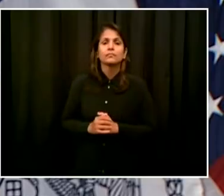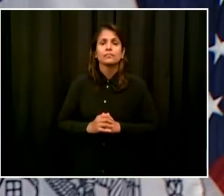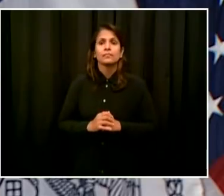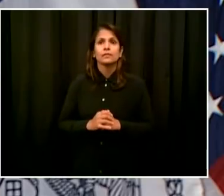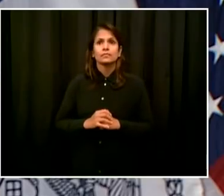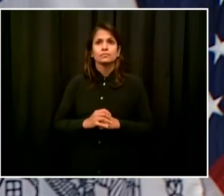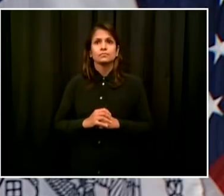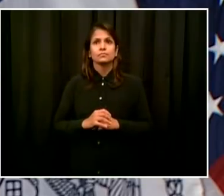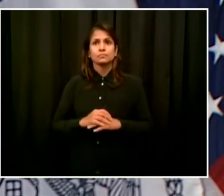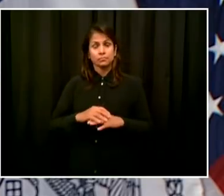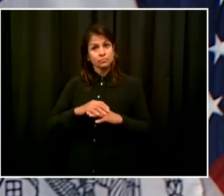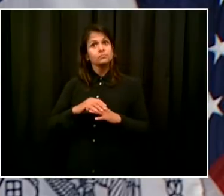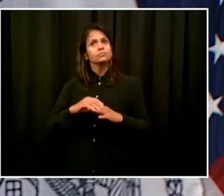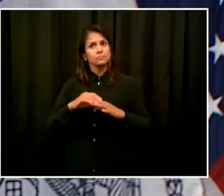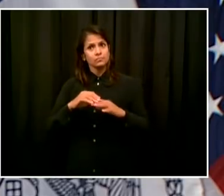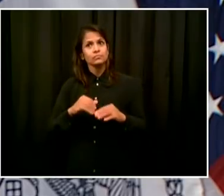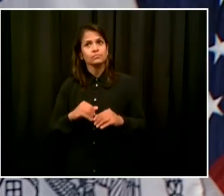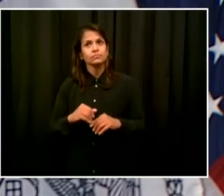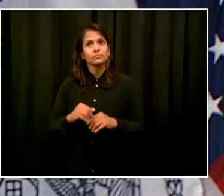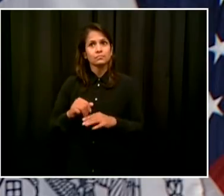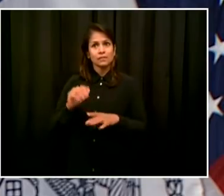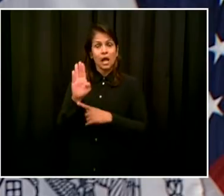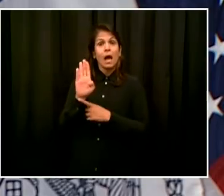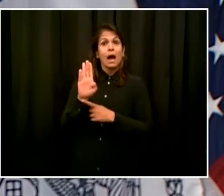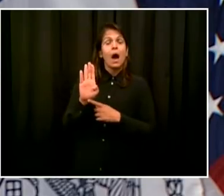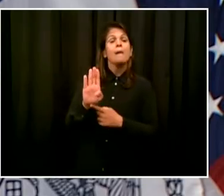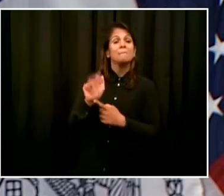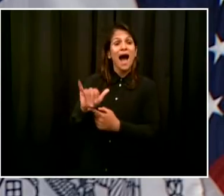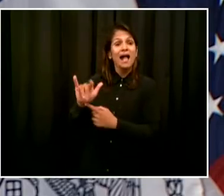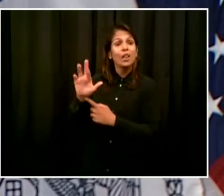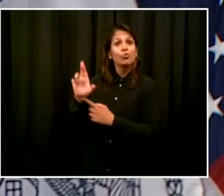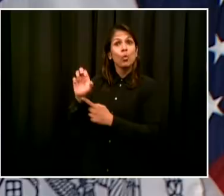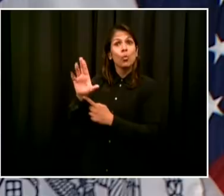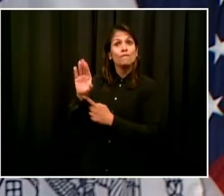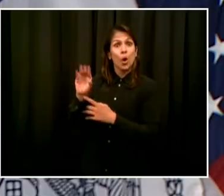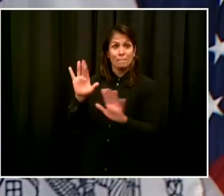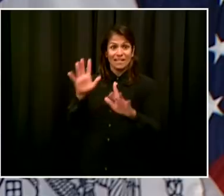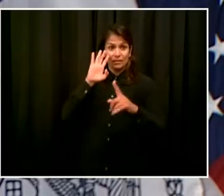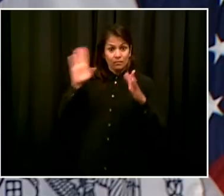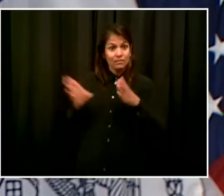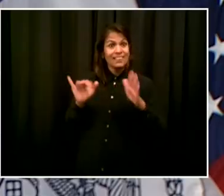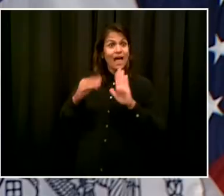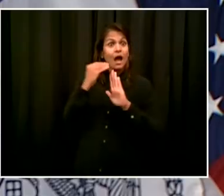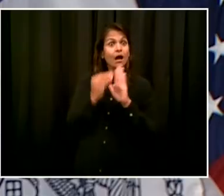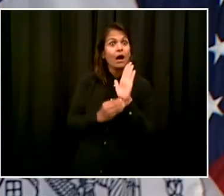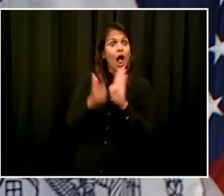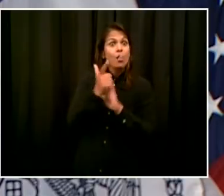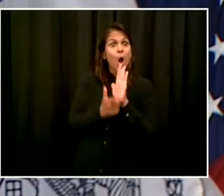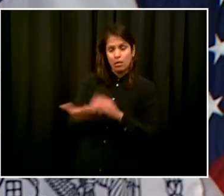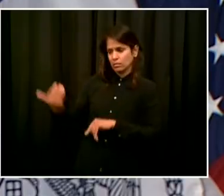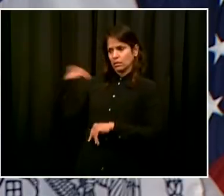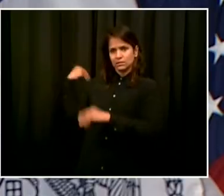THE BAIL WAS ACTED ON S THI SPRING. IMPROVEMENTS WERE MADE, WHICH WE APPRECIATED, CERTAINLY.